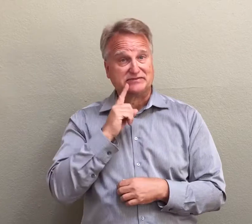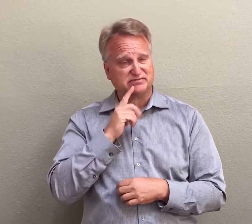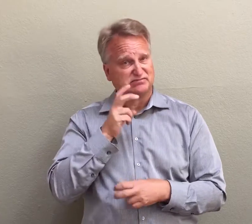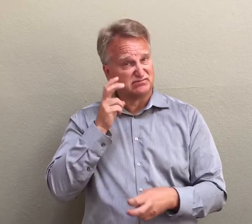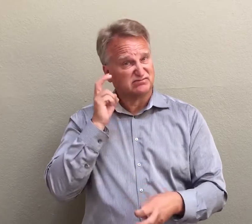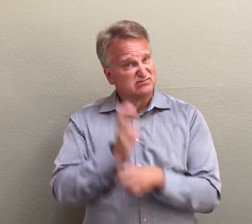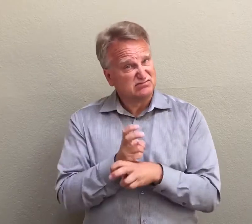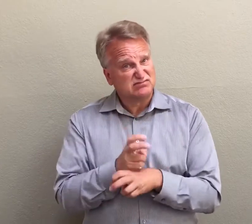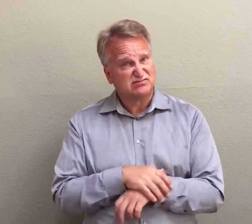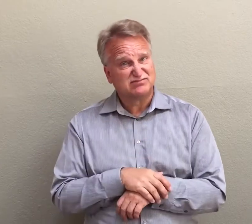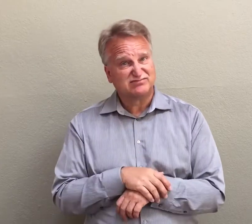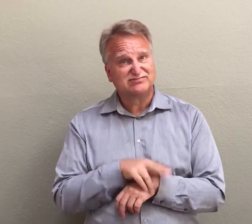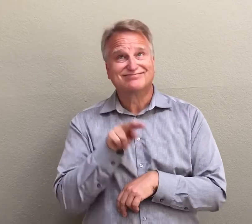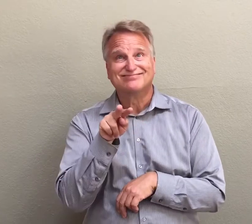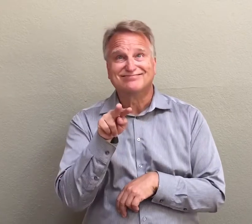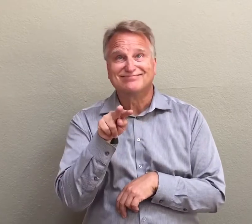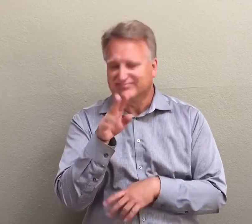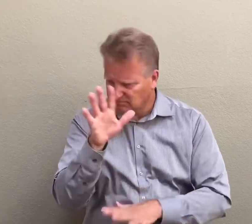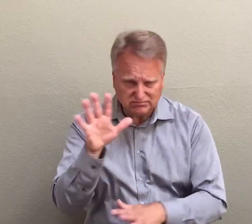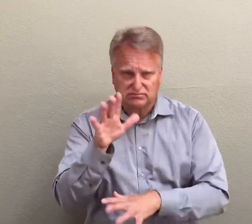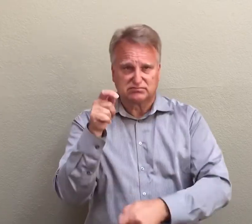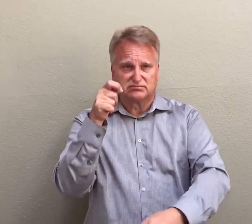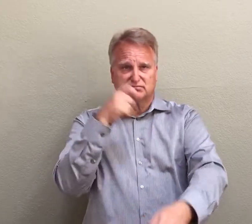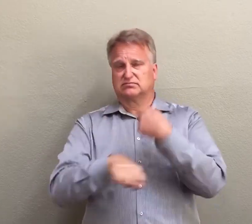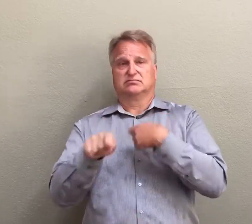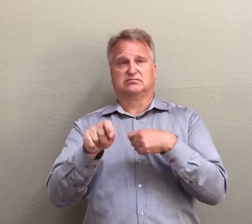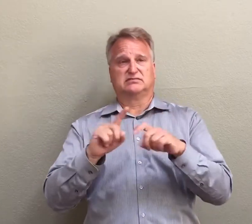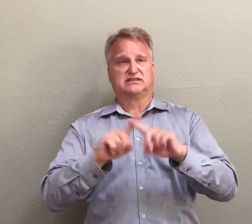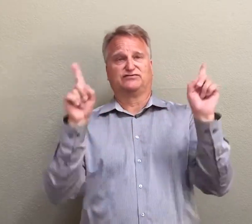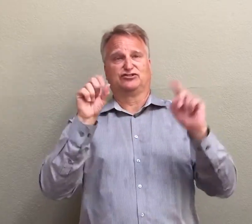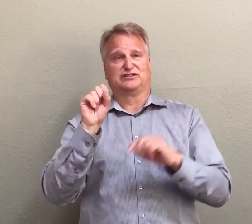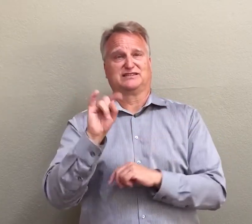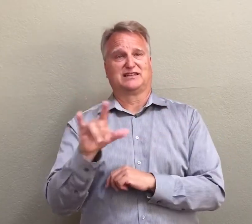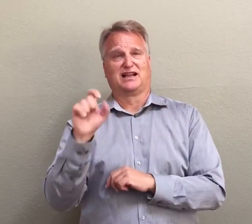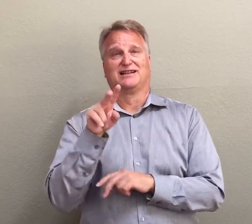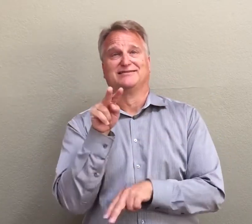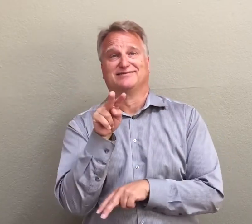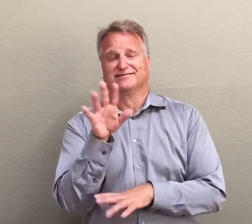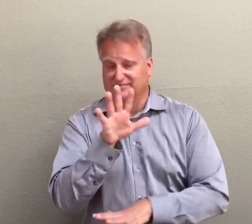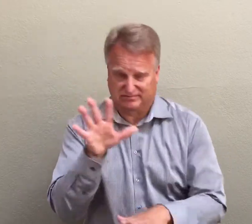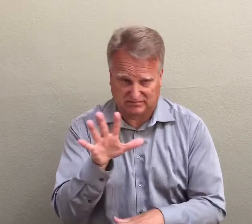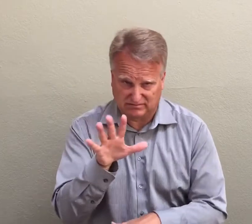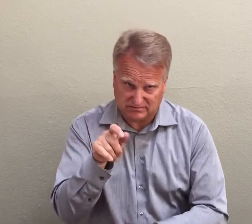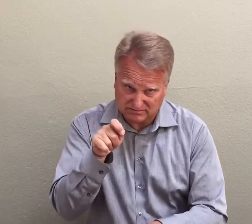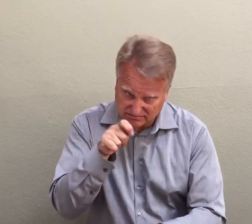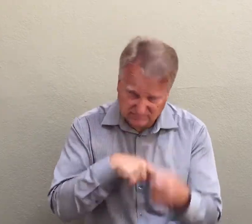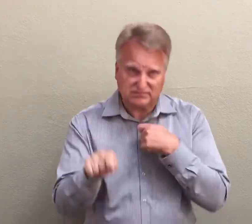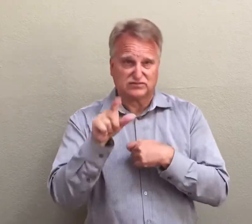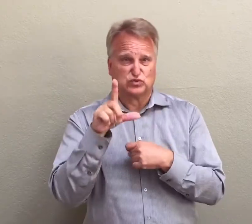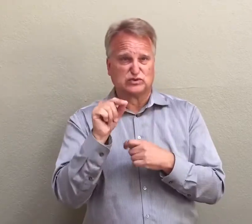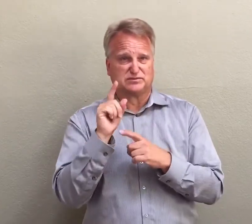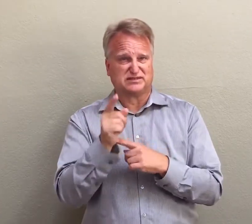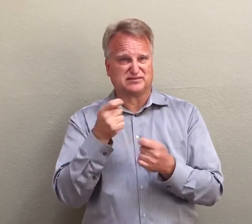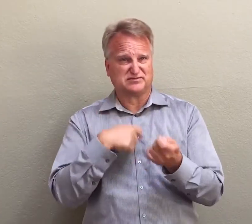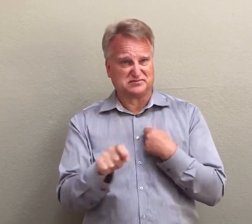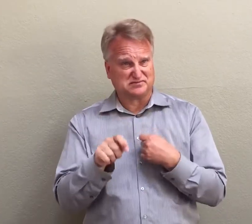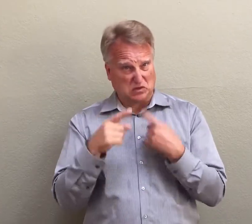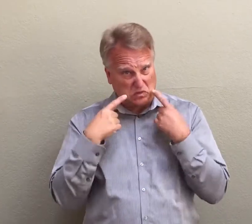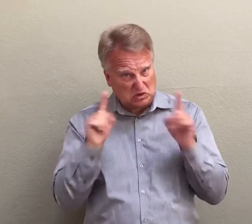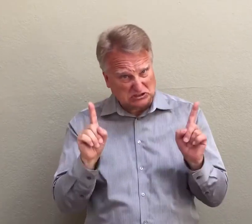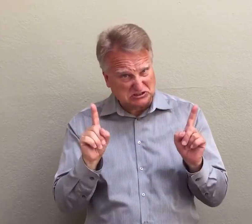as it is difficult to adjust to a new interpreter with a different style every time the twenty-minute switch is made.